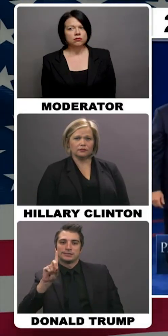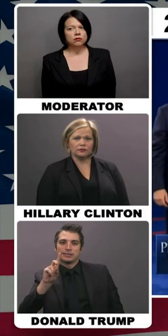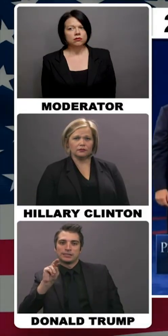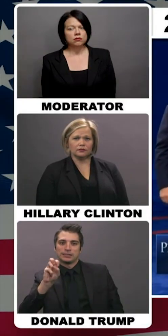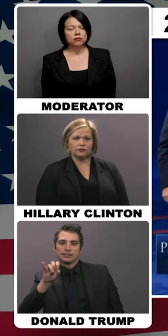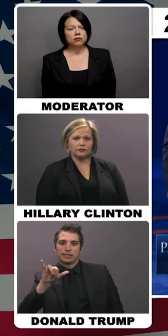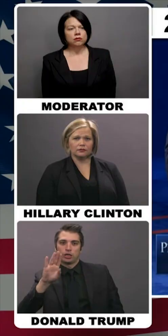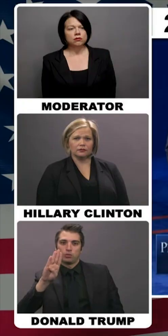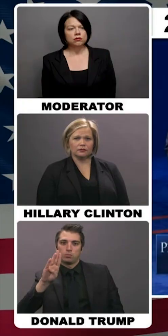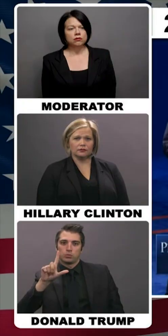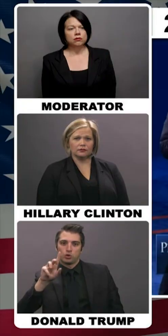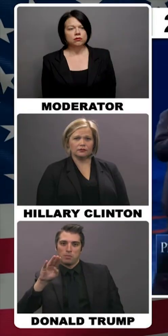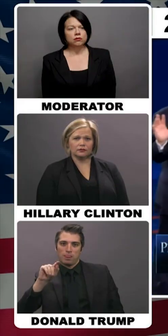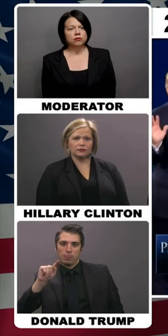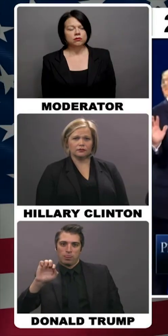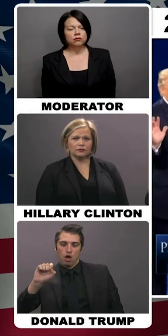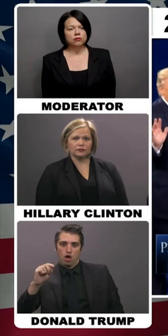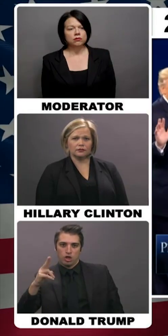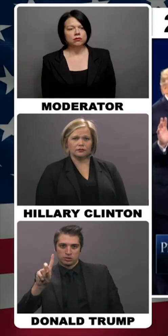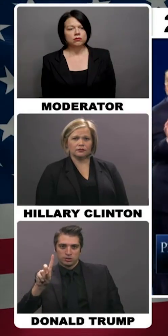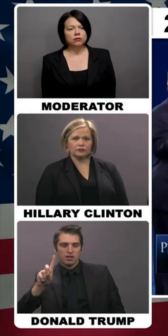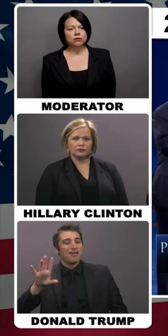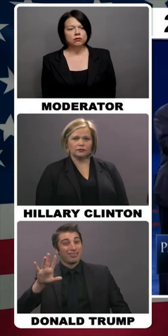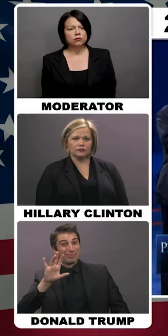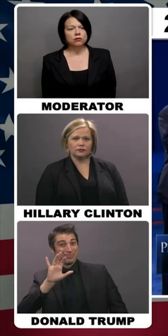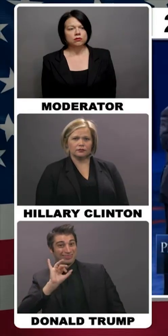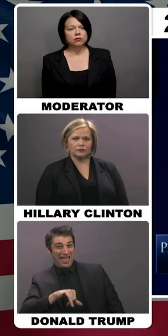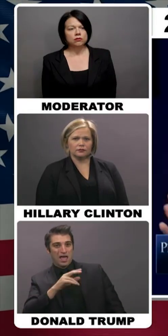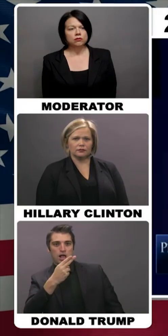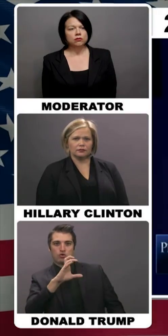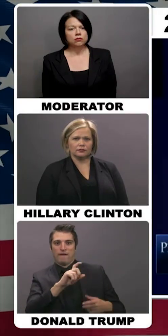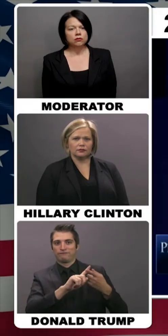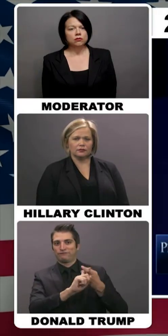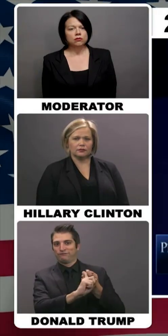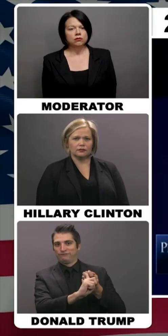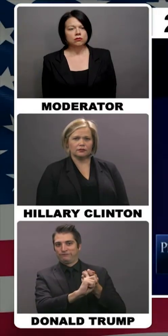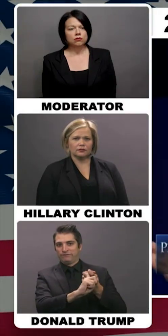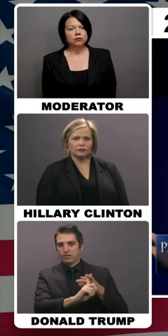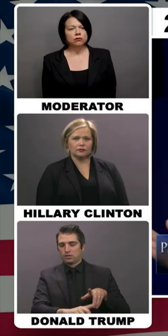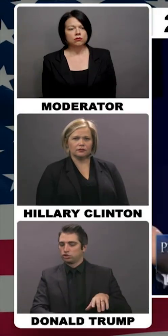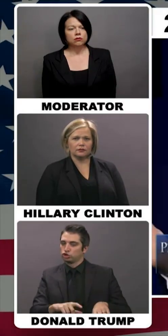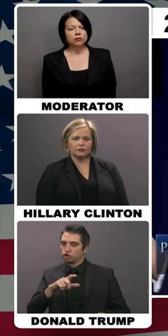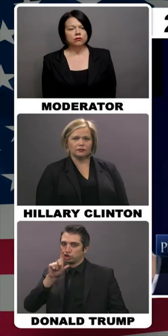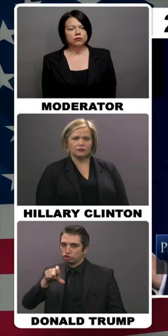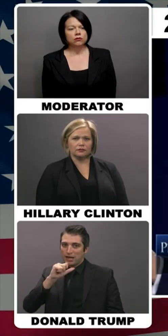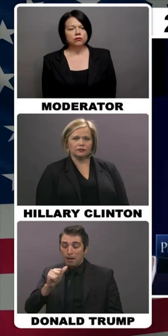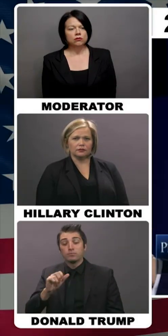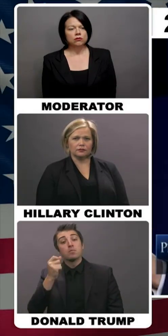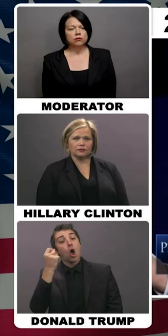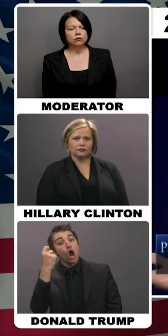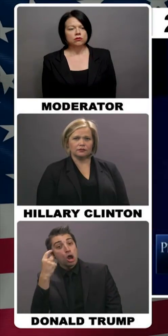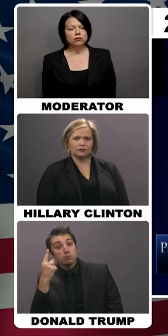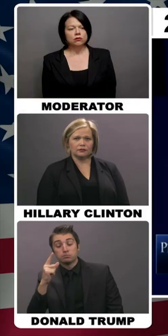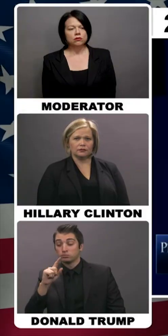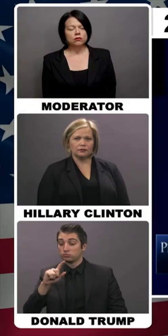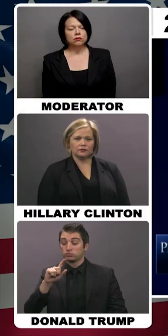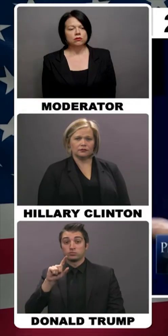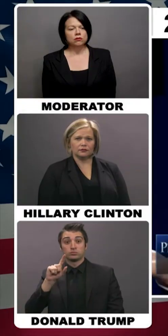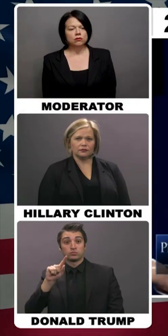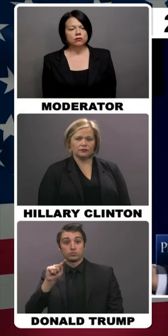So, you know, she shouldn't be talking about that. Now, tweeting happens to be a modern day form of communication. I mean, you could like it or not like it.